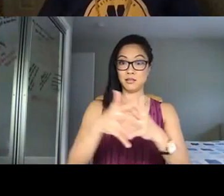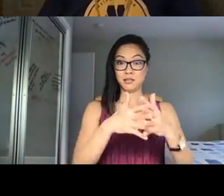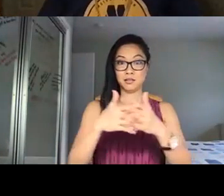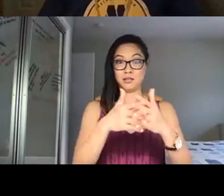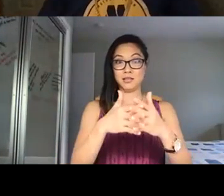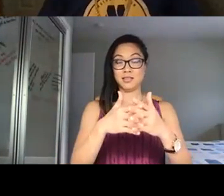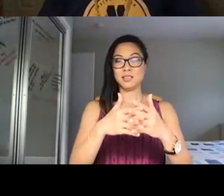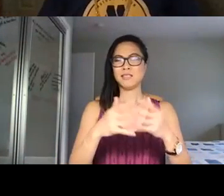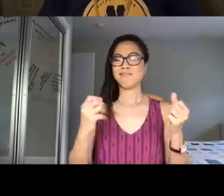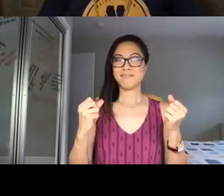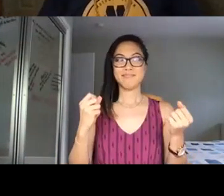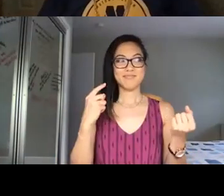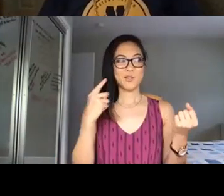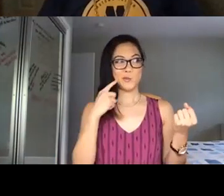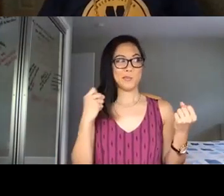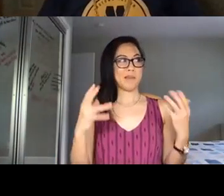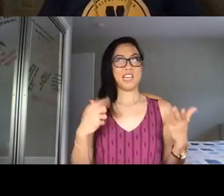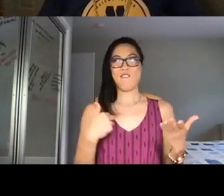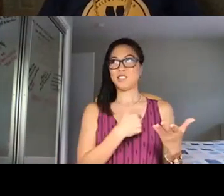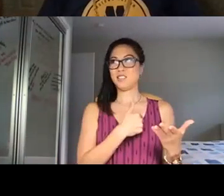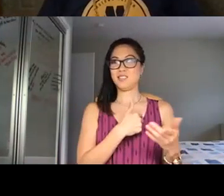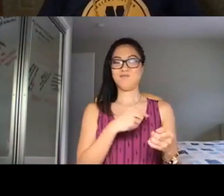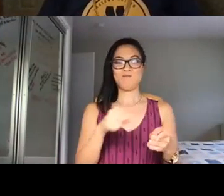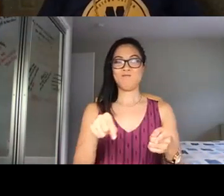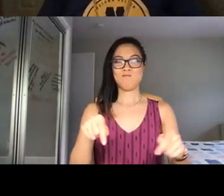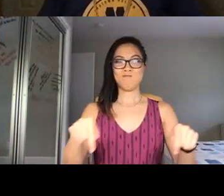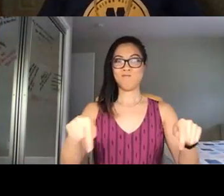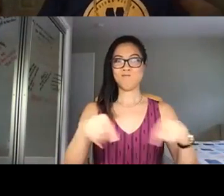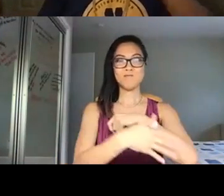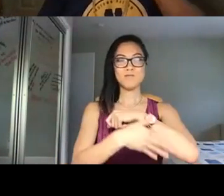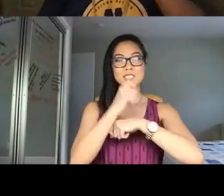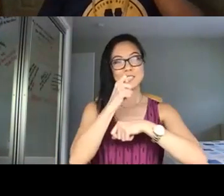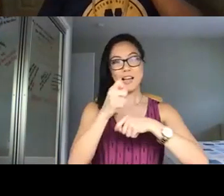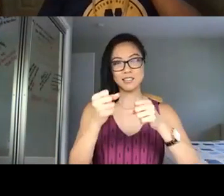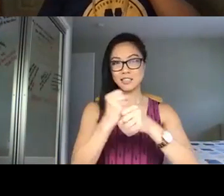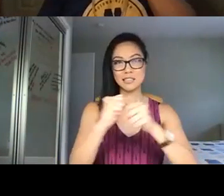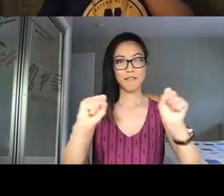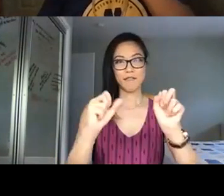seeing people realize that for the first time like now is